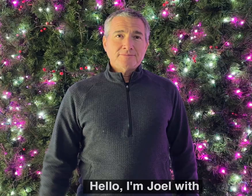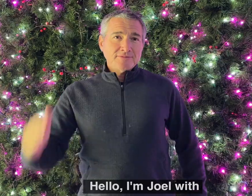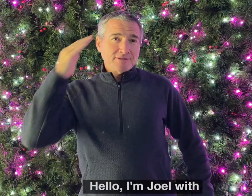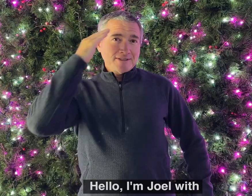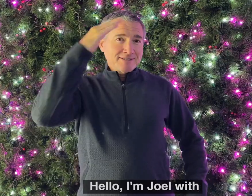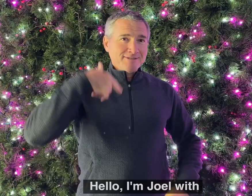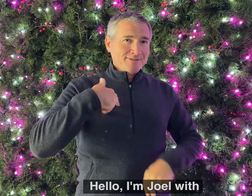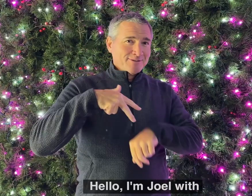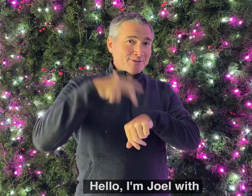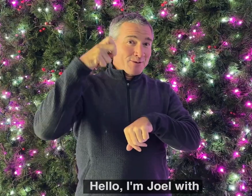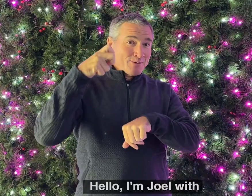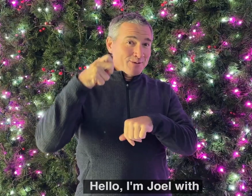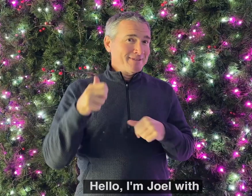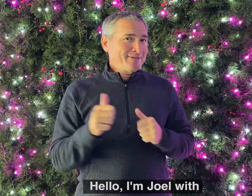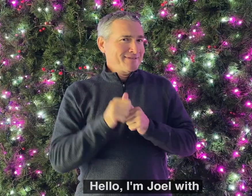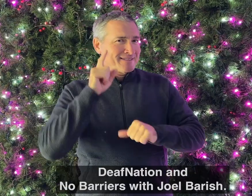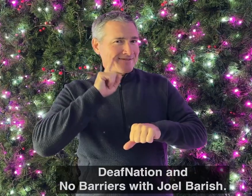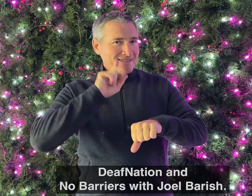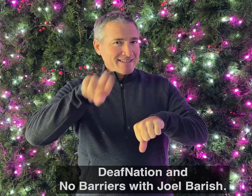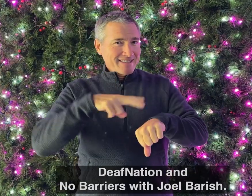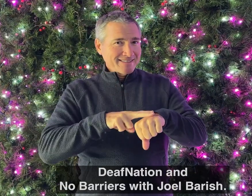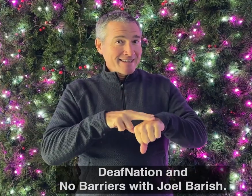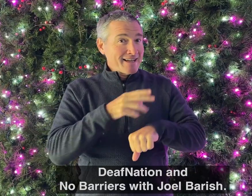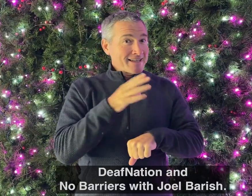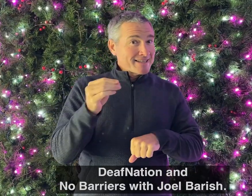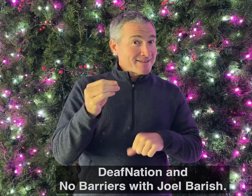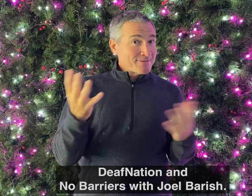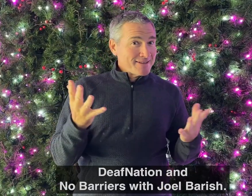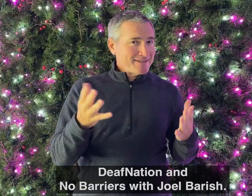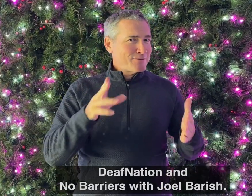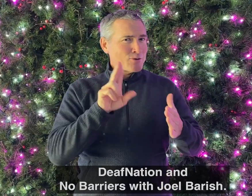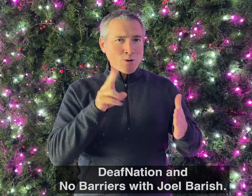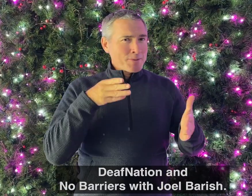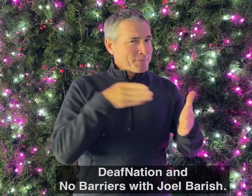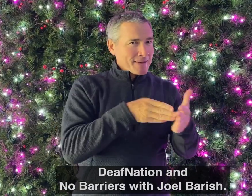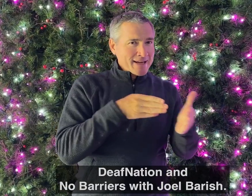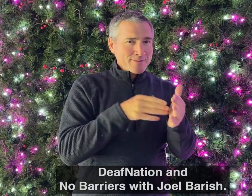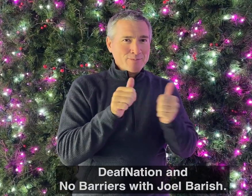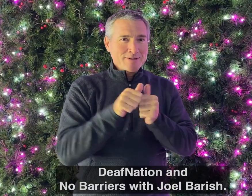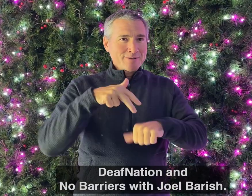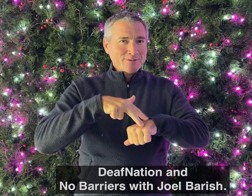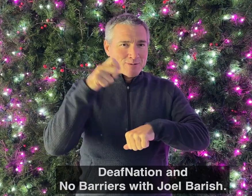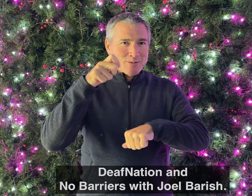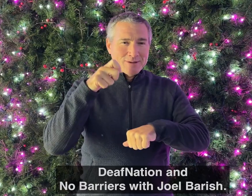Hello, I'm Joel with DeafNation and No Barriers with Joel Barish.